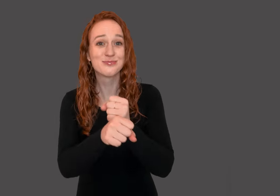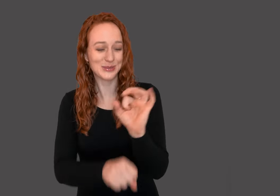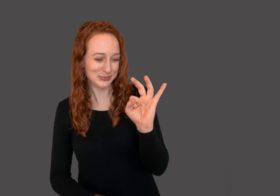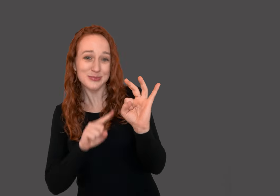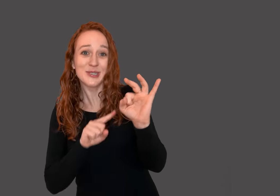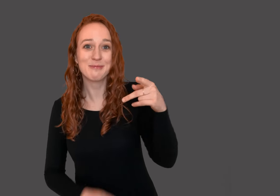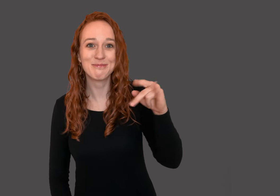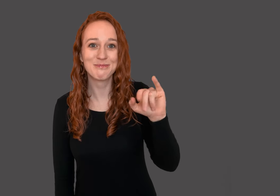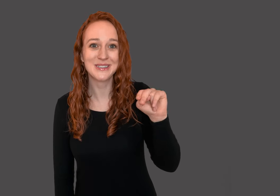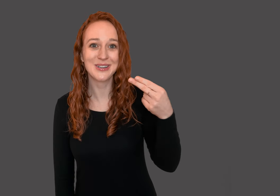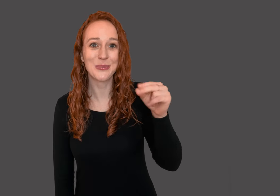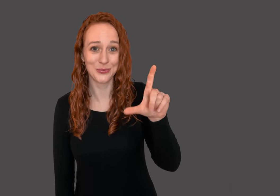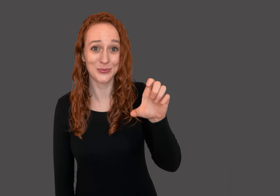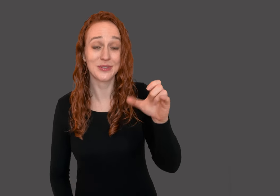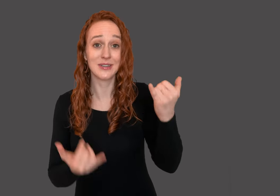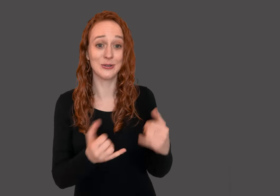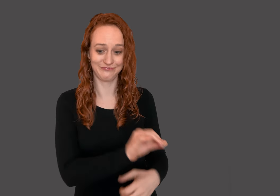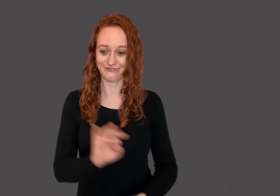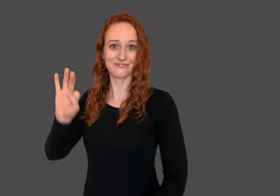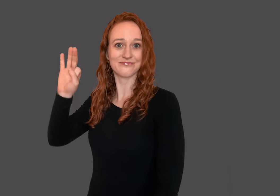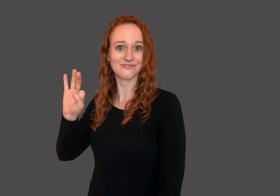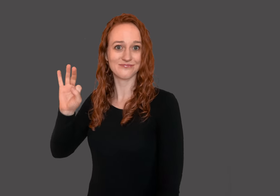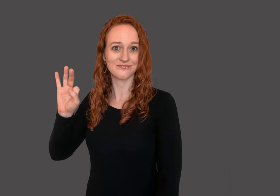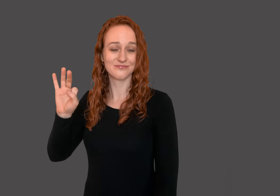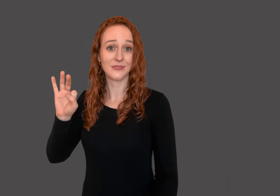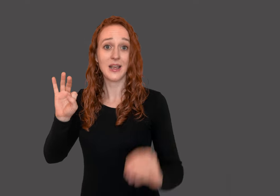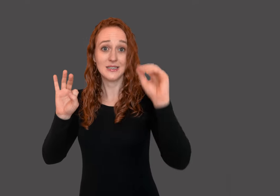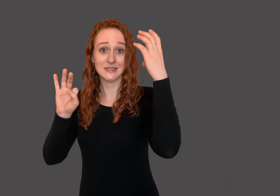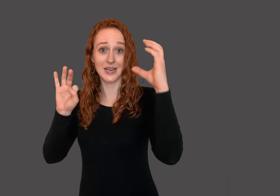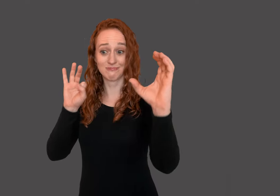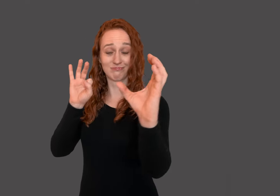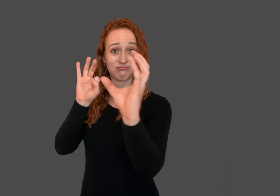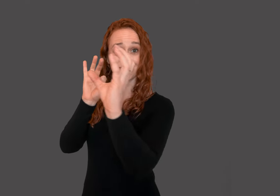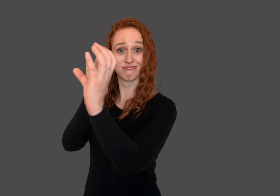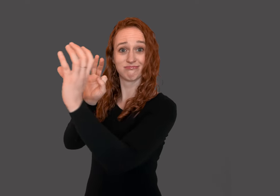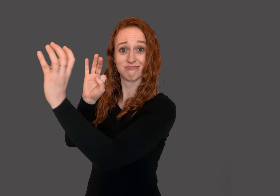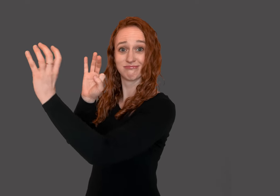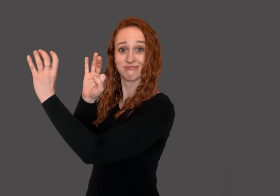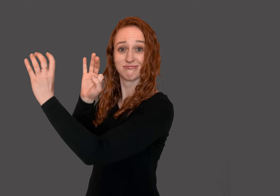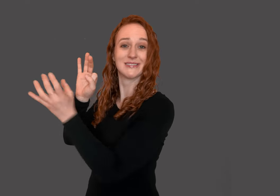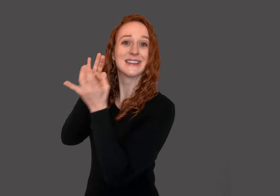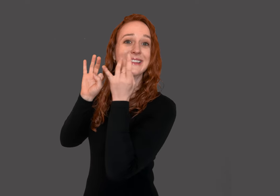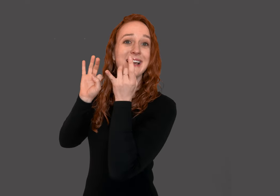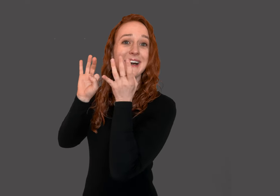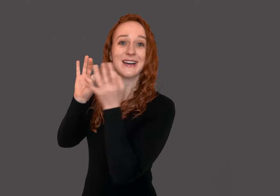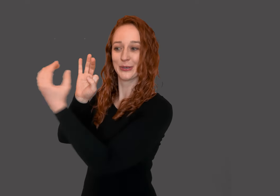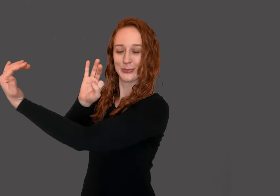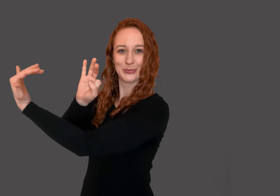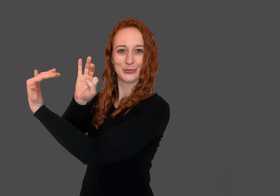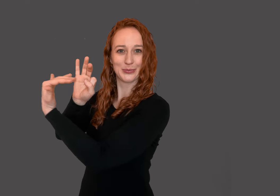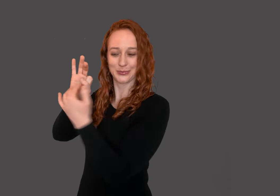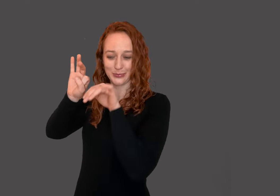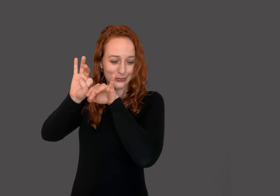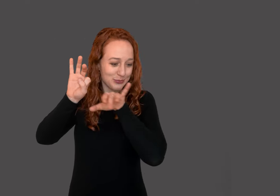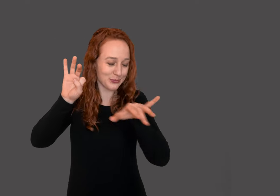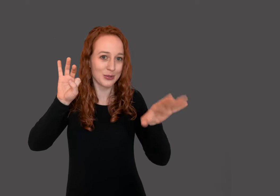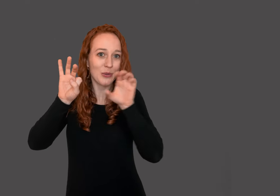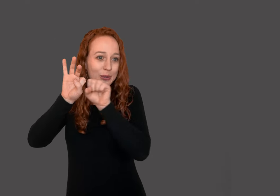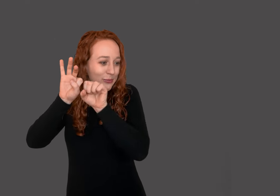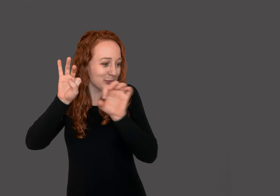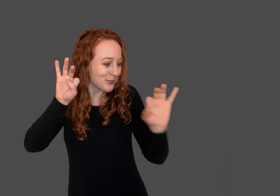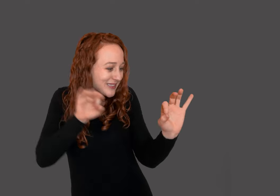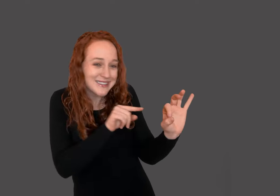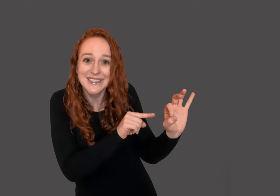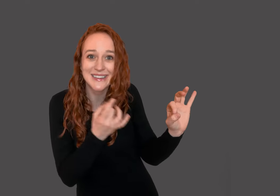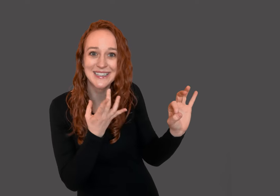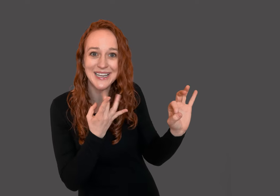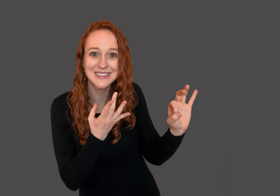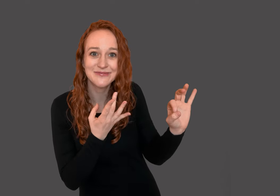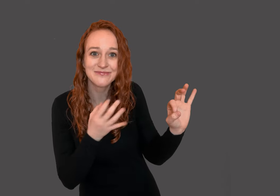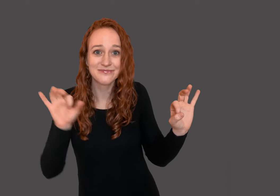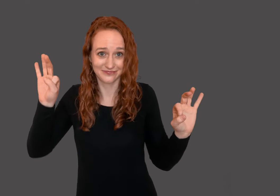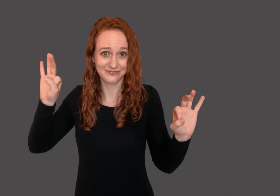A pinhole allows a tiny bit of the Sun’s light to pass through the opening and